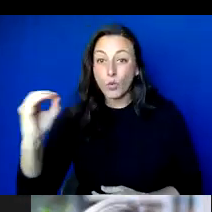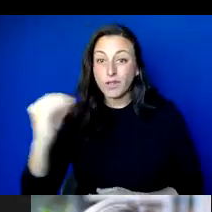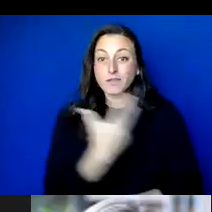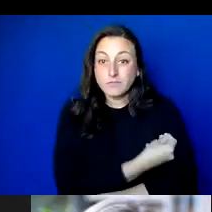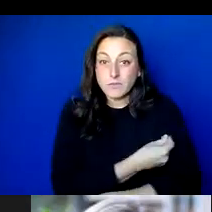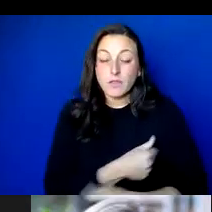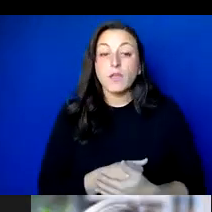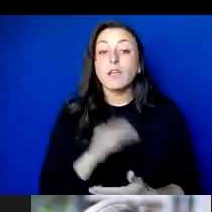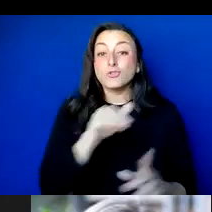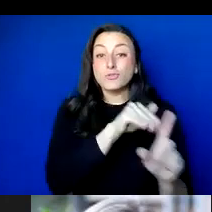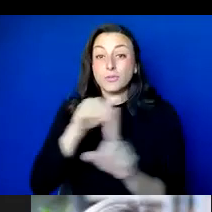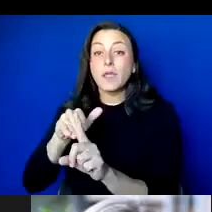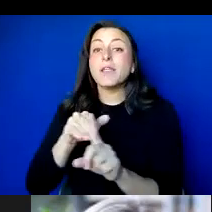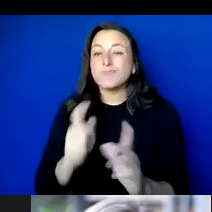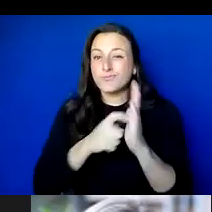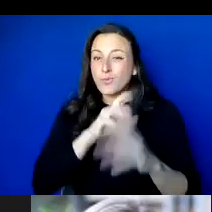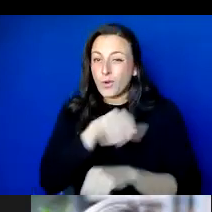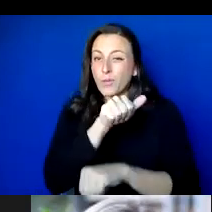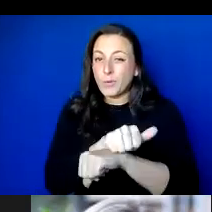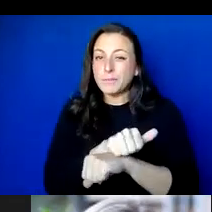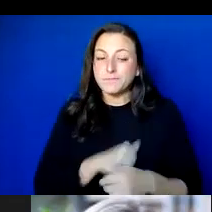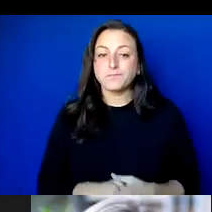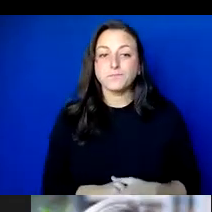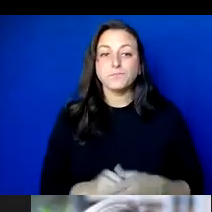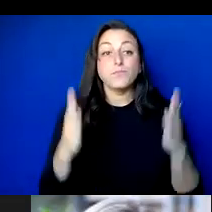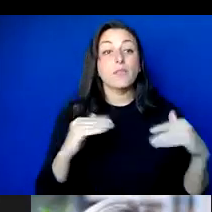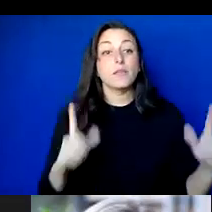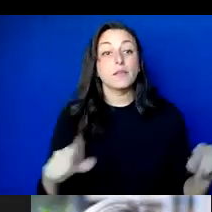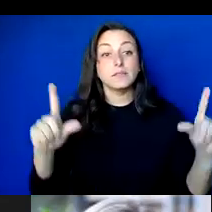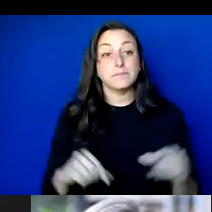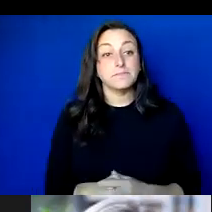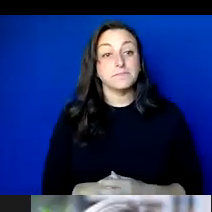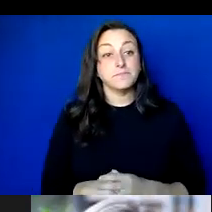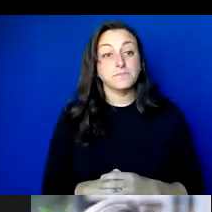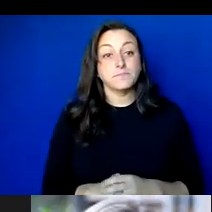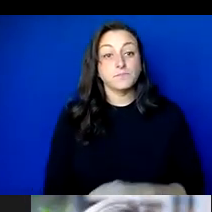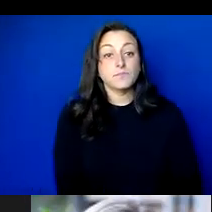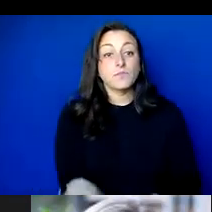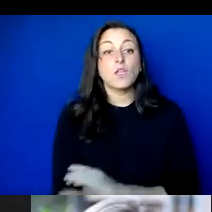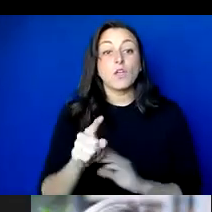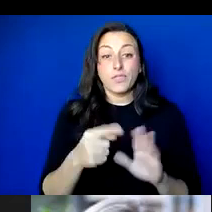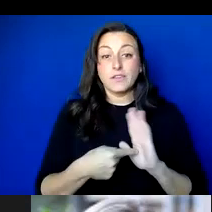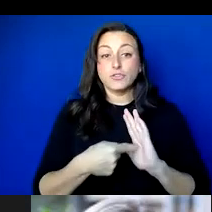these events are appointment only. Next slide. So this chart shows our best estimates for what